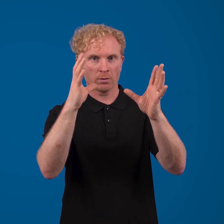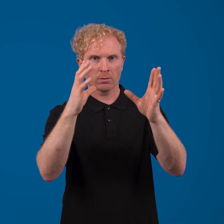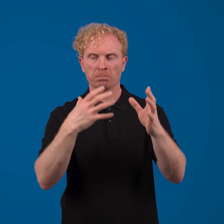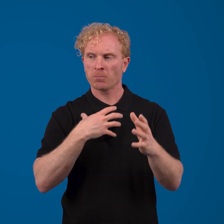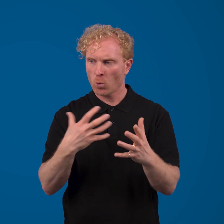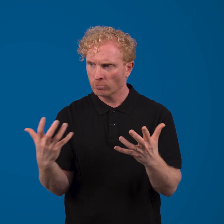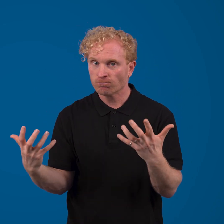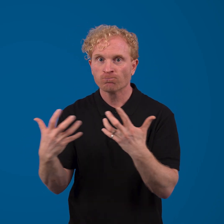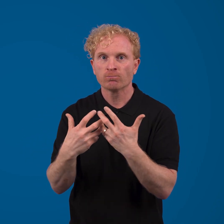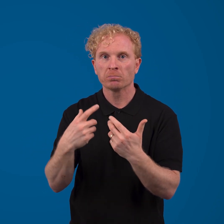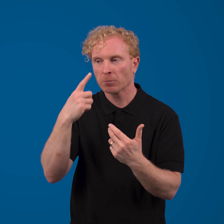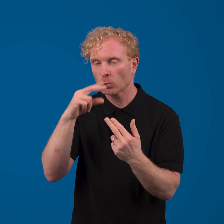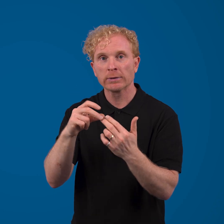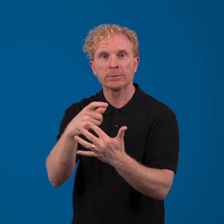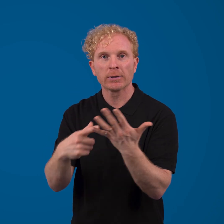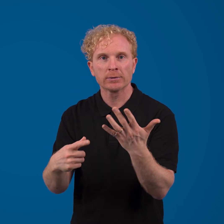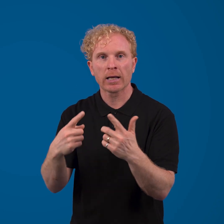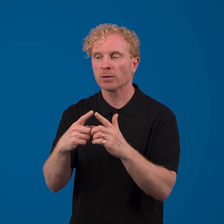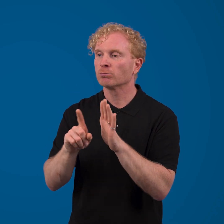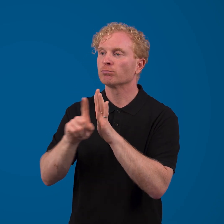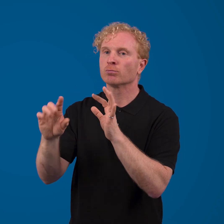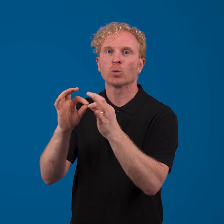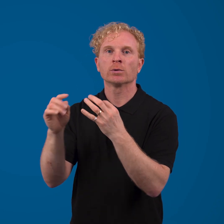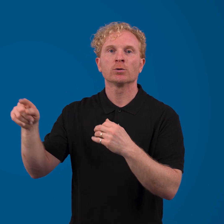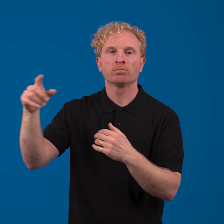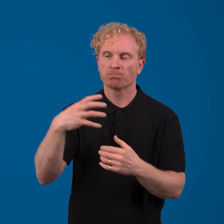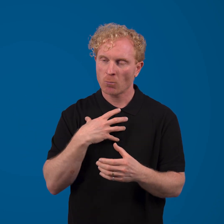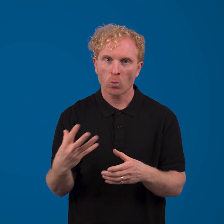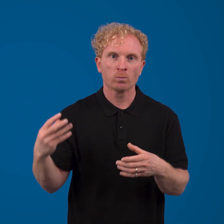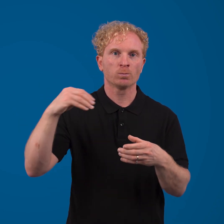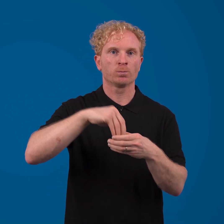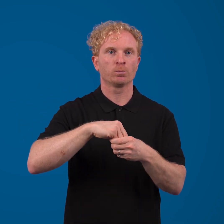greater engagement with people with disability and their representative organisations,